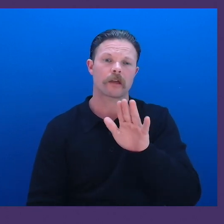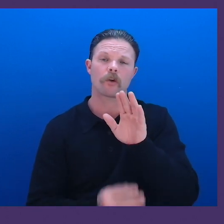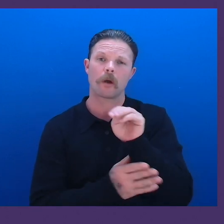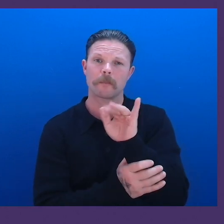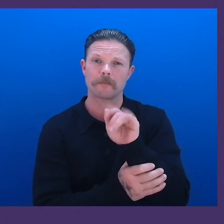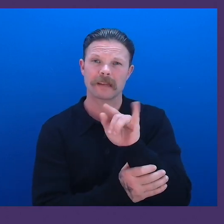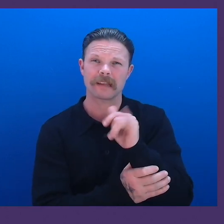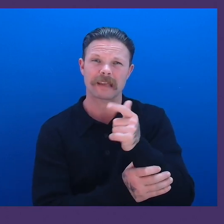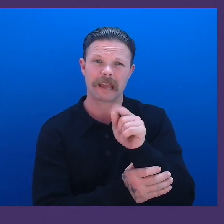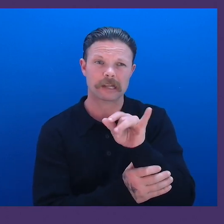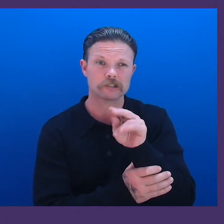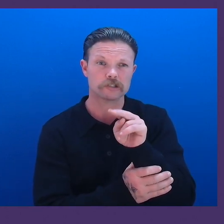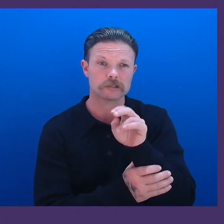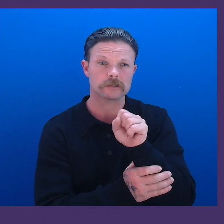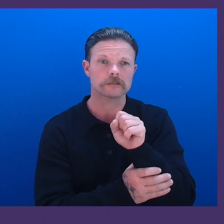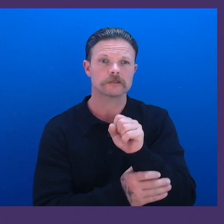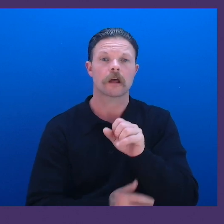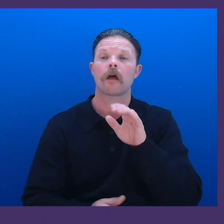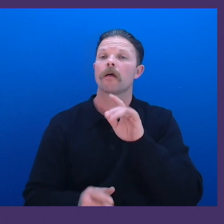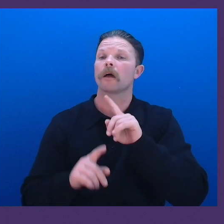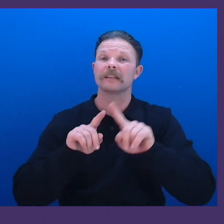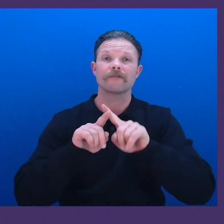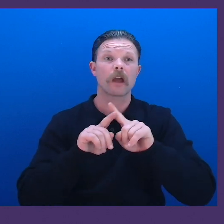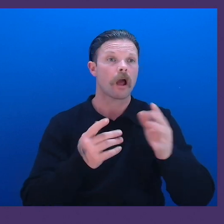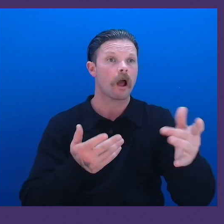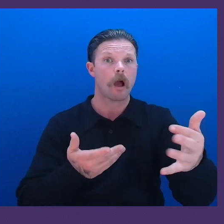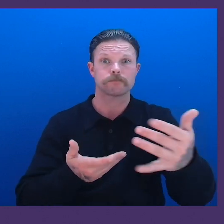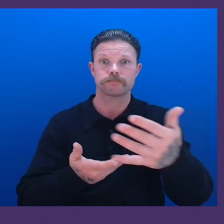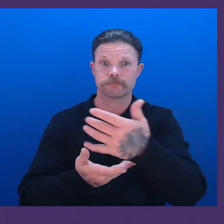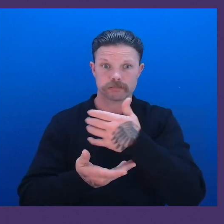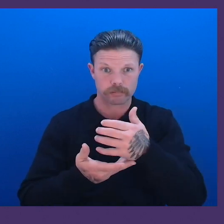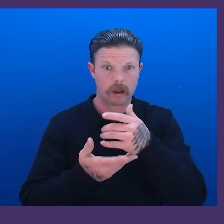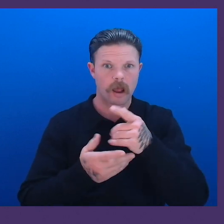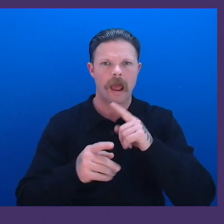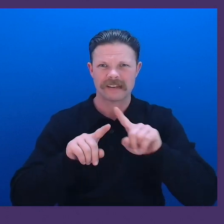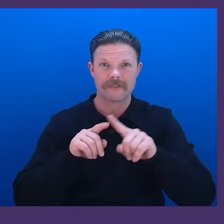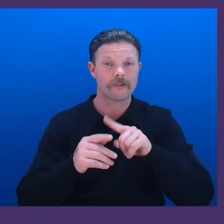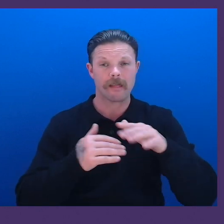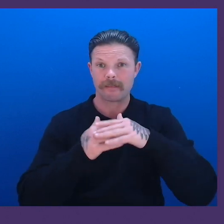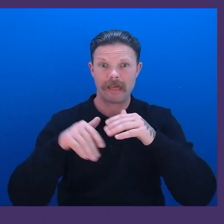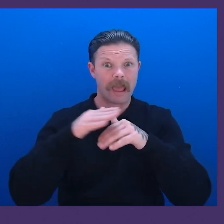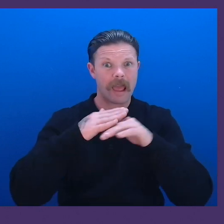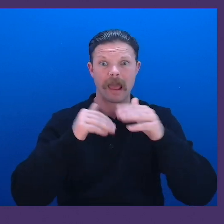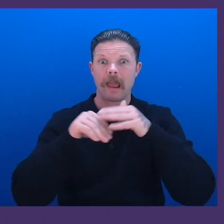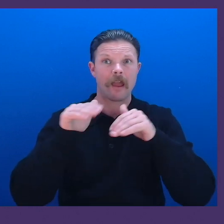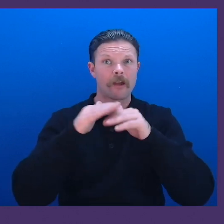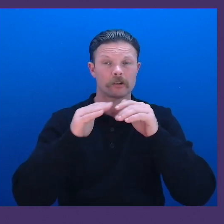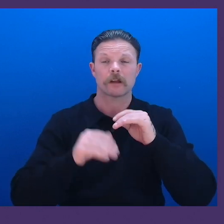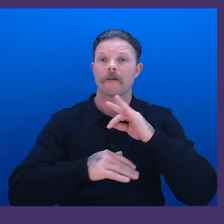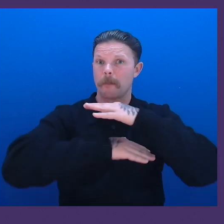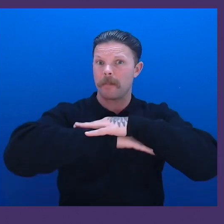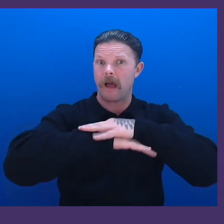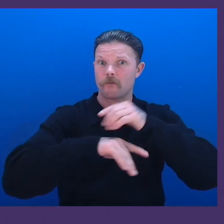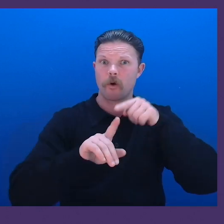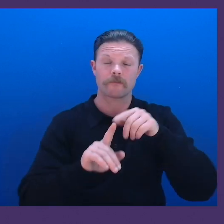of different layers across the platform and the application. Ensure that your users know what they are interacting with,